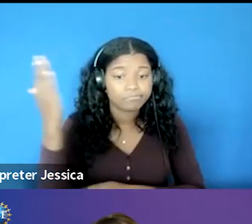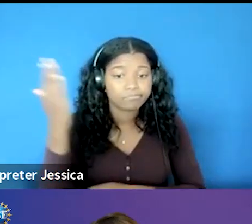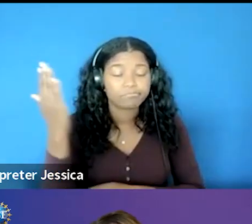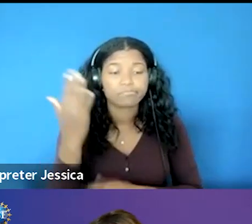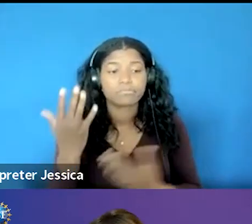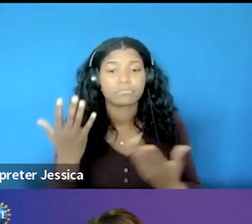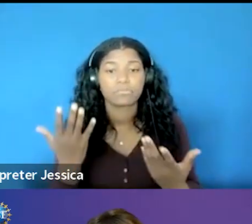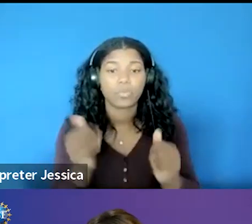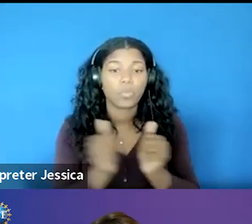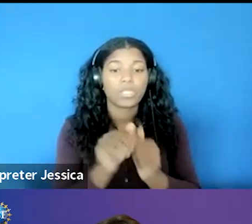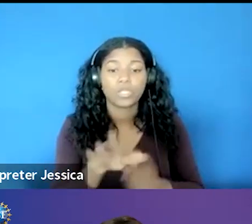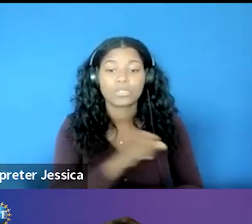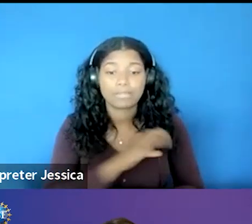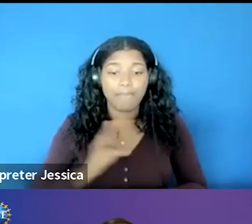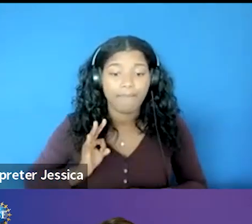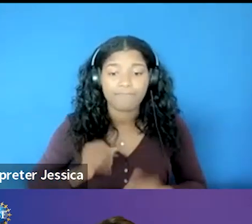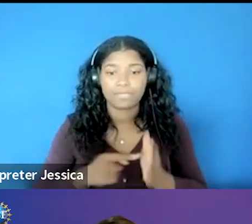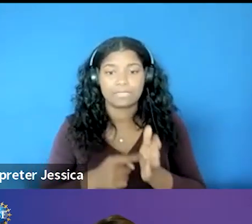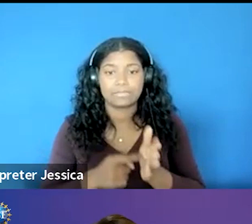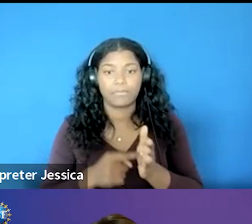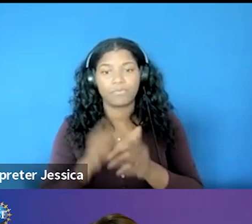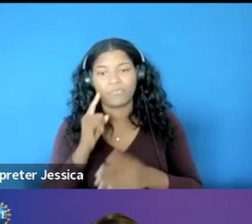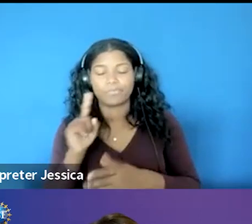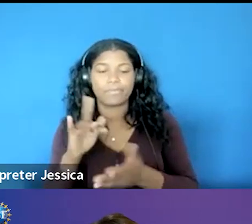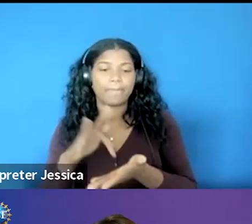with your faculty, for example, we do this with them in career advancement solicitation,